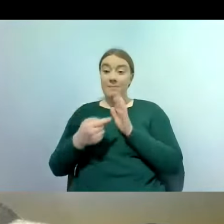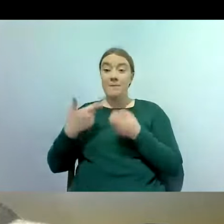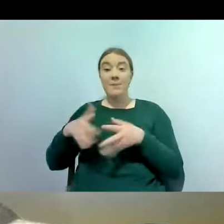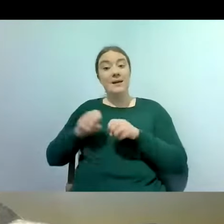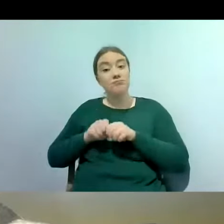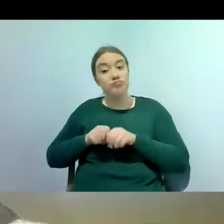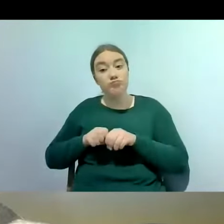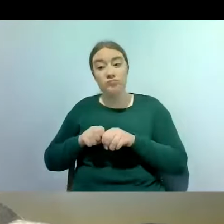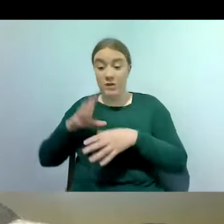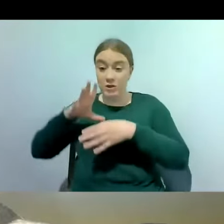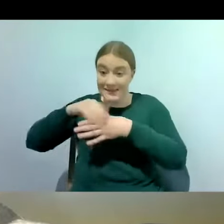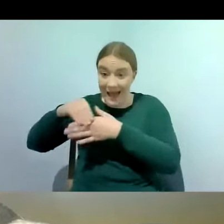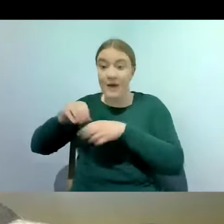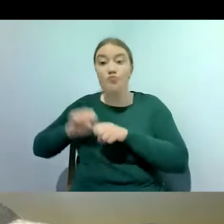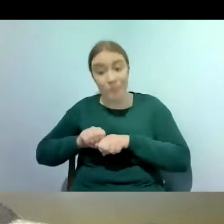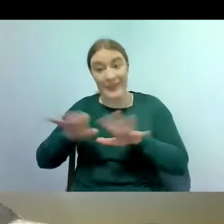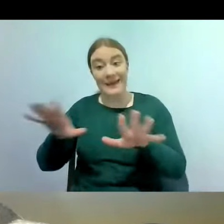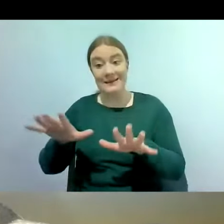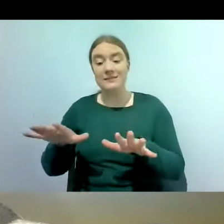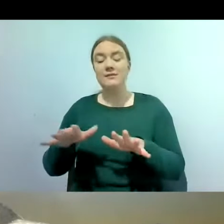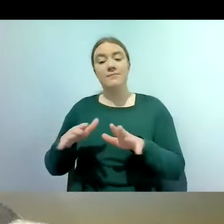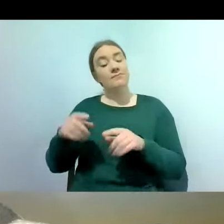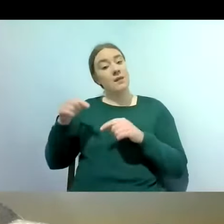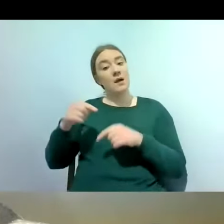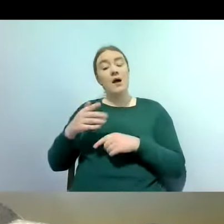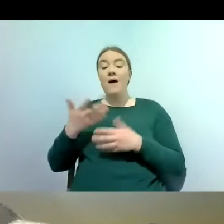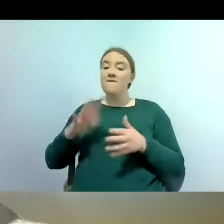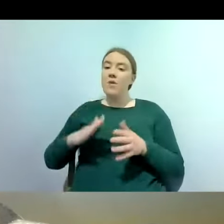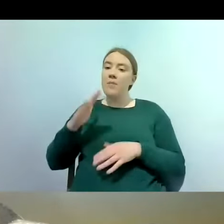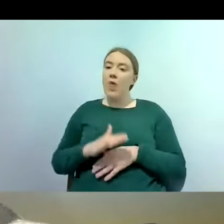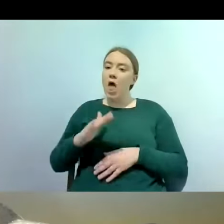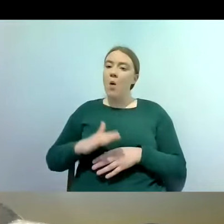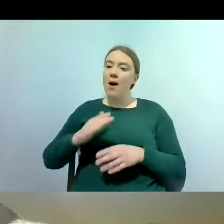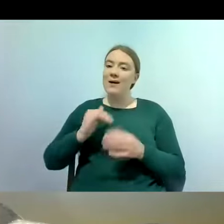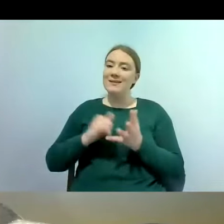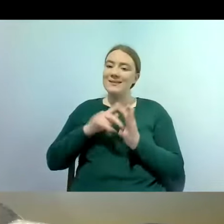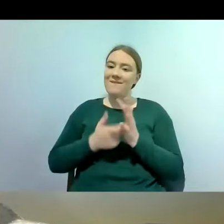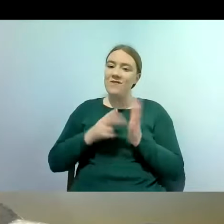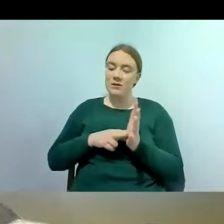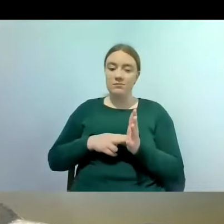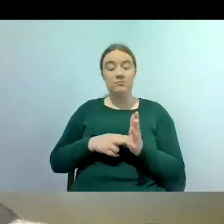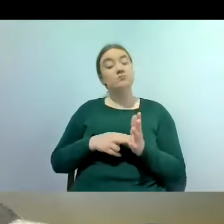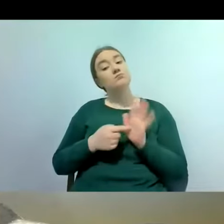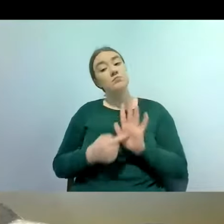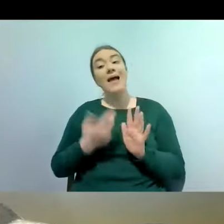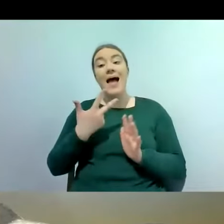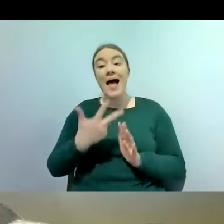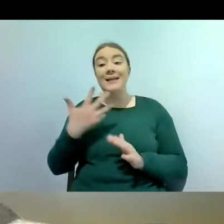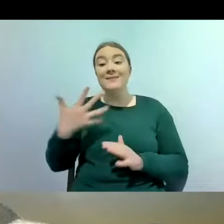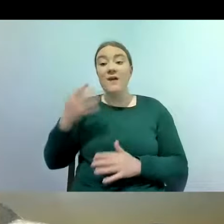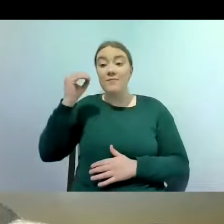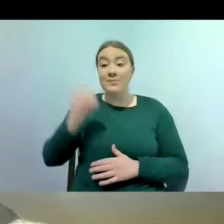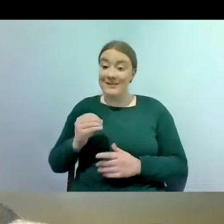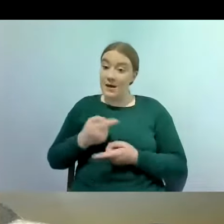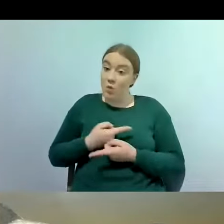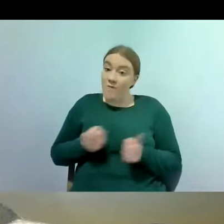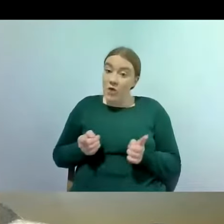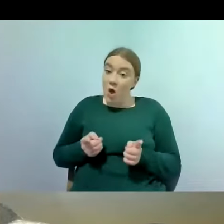release we released in the lower pass of the seven 85 percent of those individuals reached